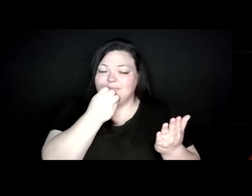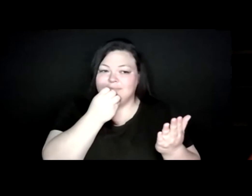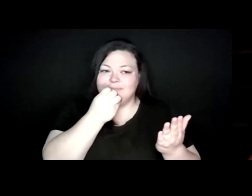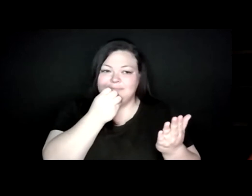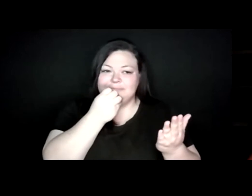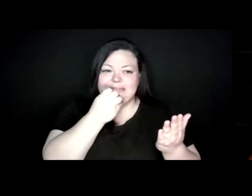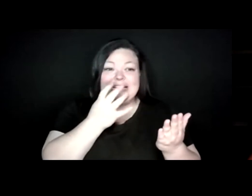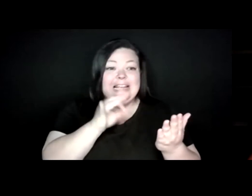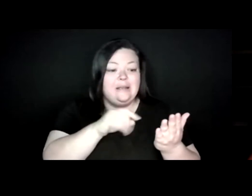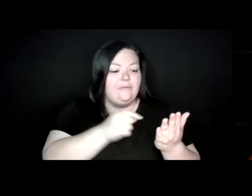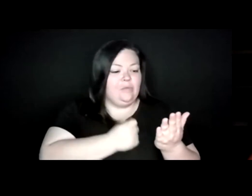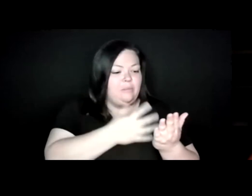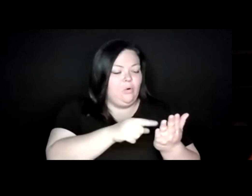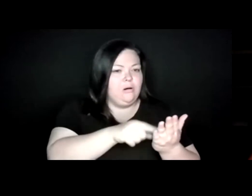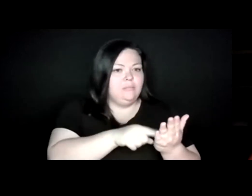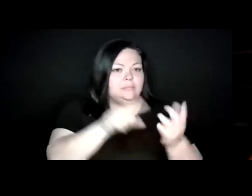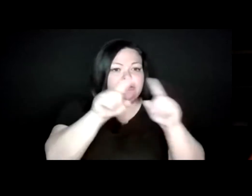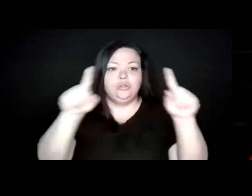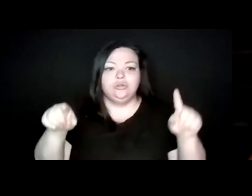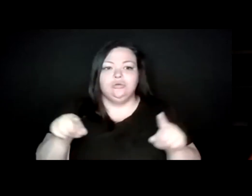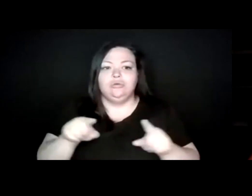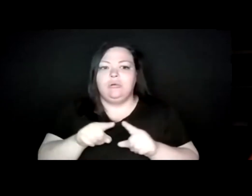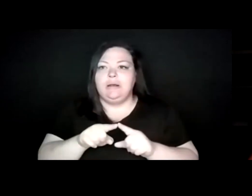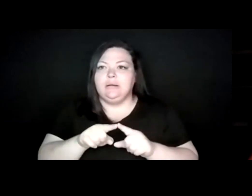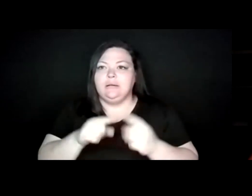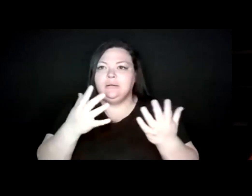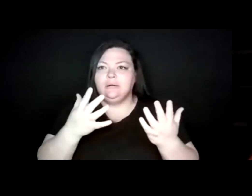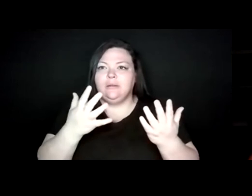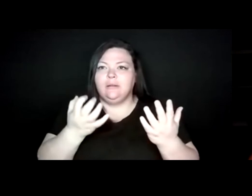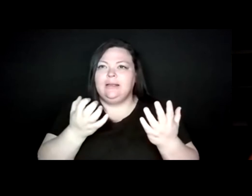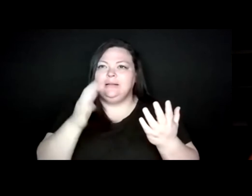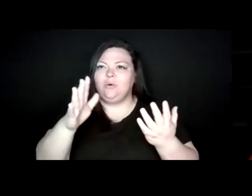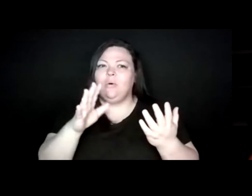If the poem is a screen/ Then I want to load your cartridges/